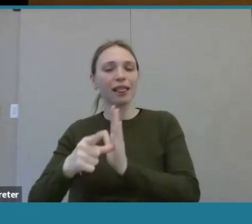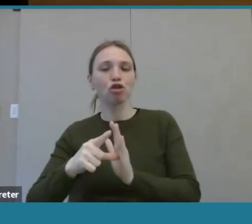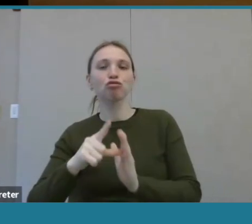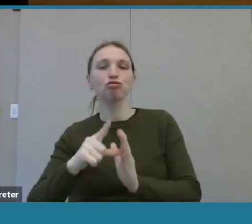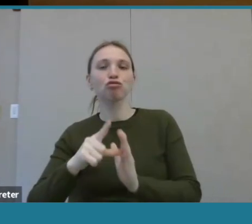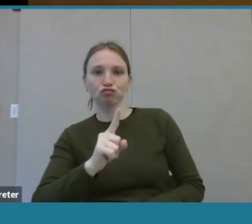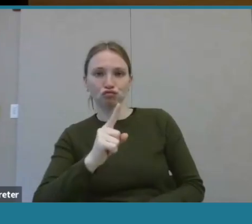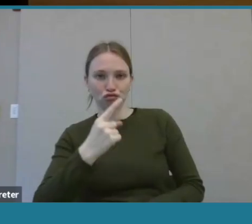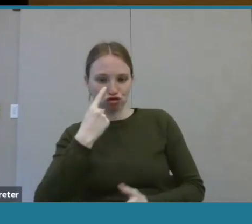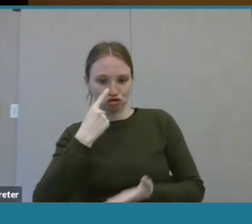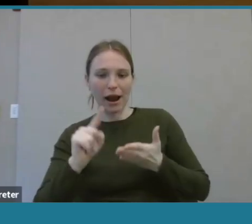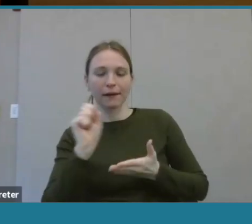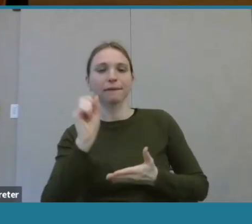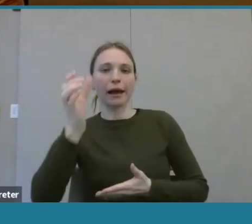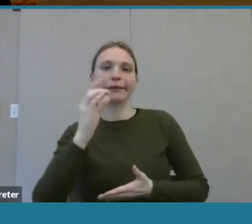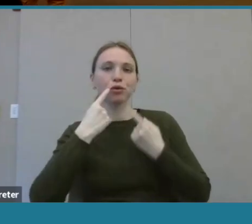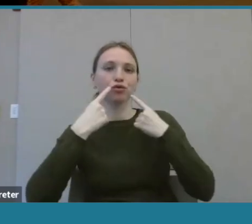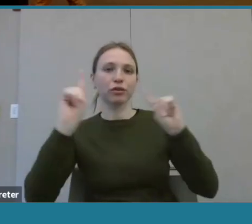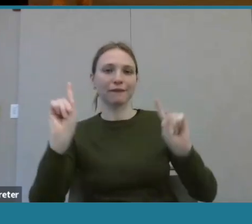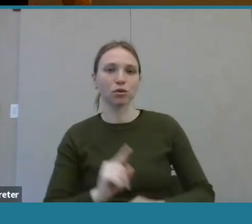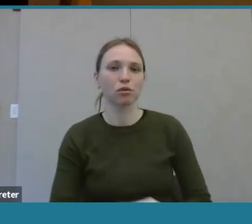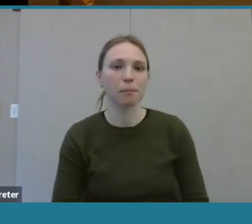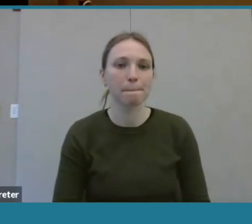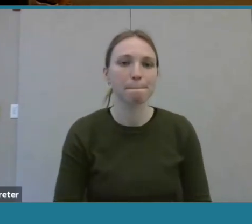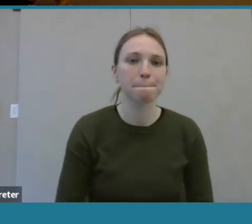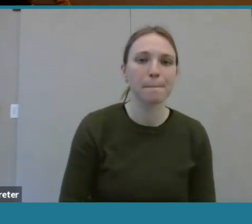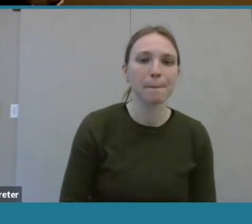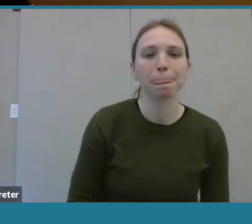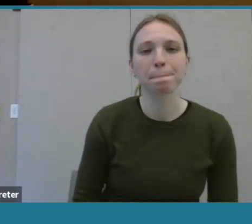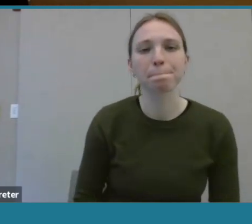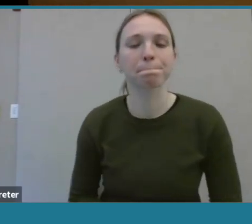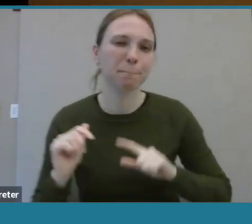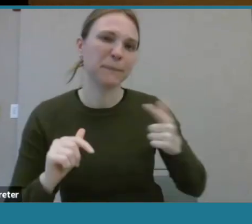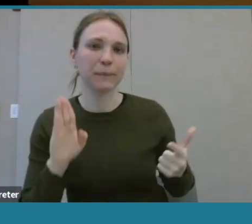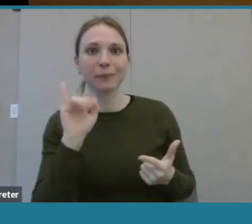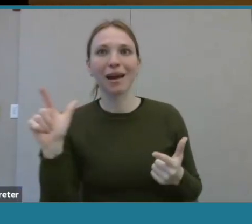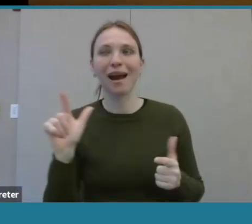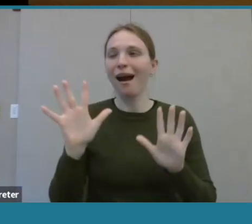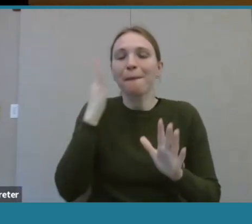Back to you, Bill. Great, because I left you on such a cliffhanger.